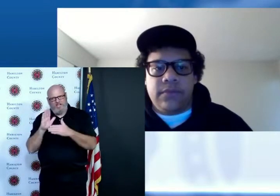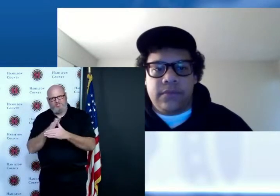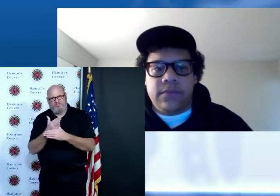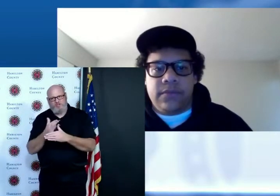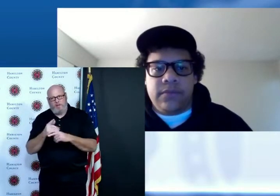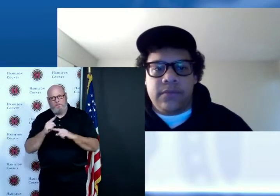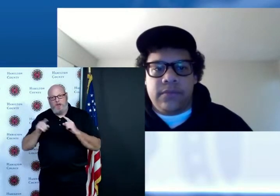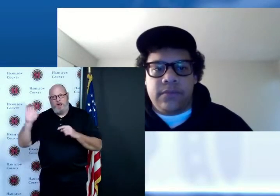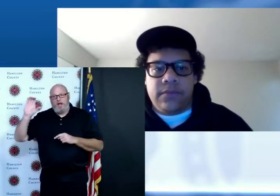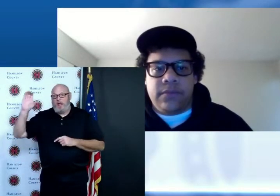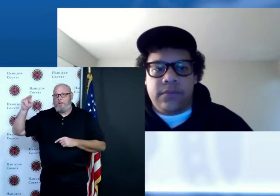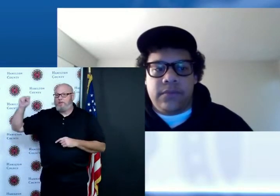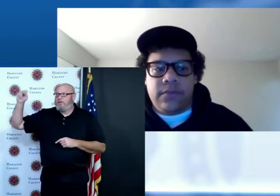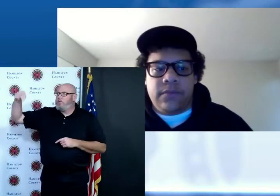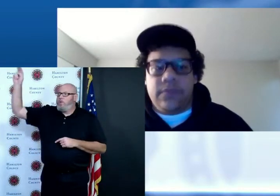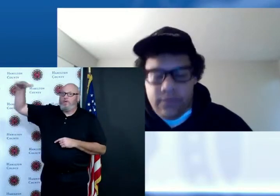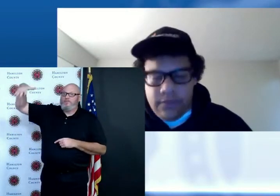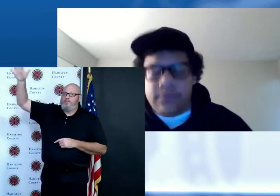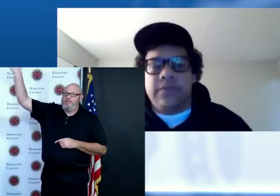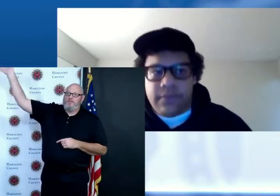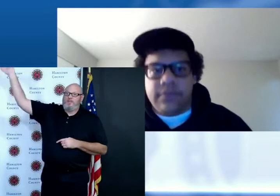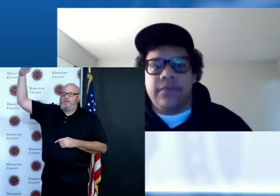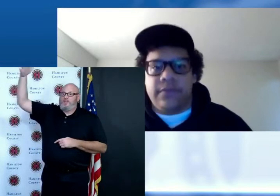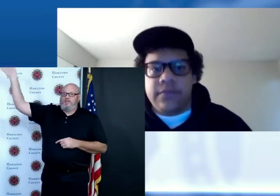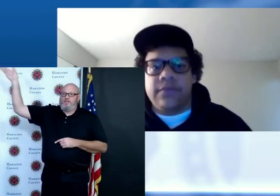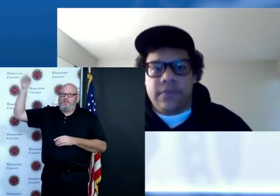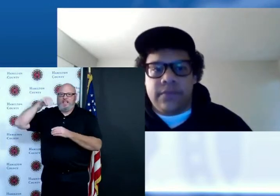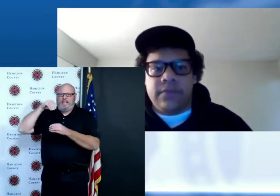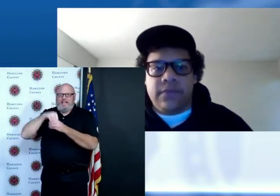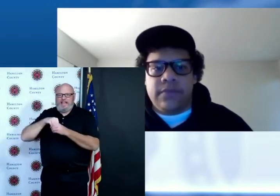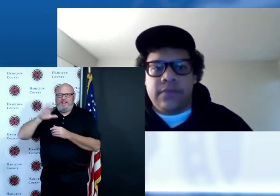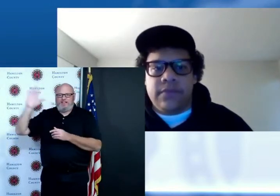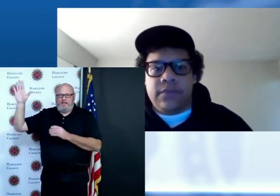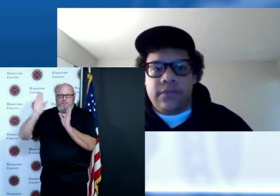Columbus is there every day and all the way up north and we always have to fight and scrape